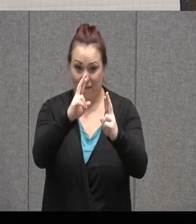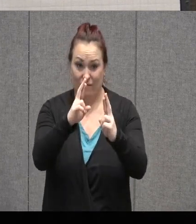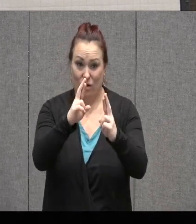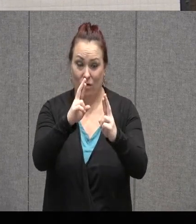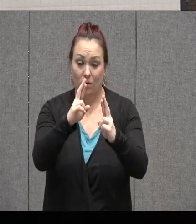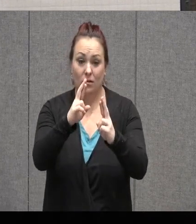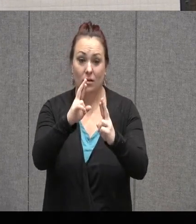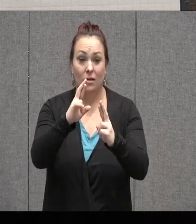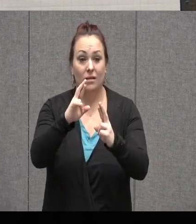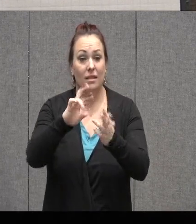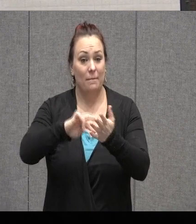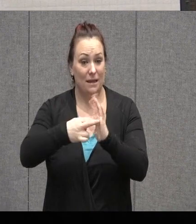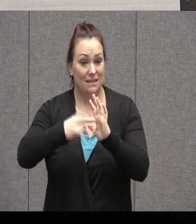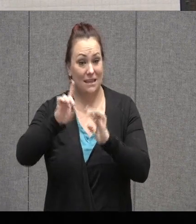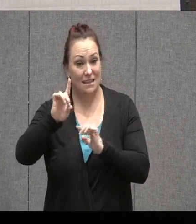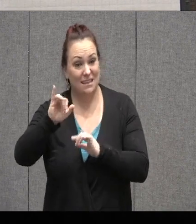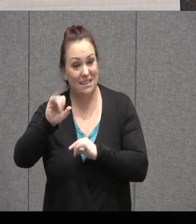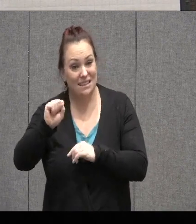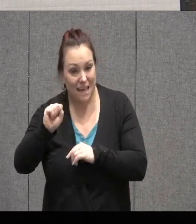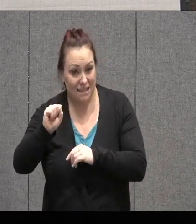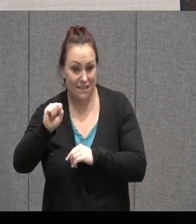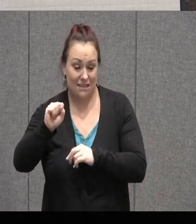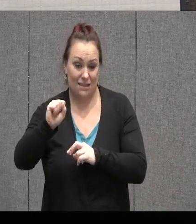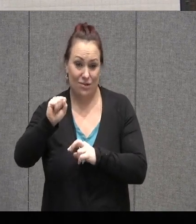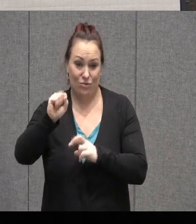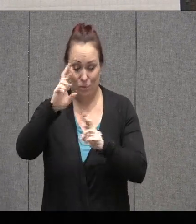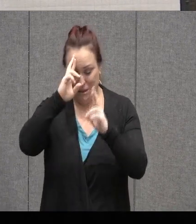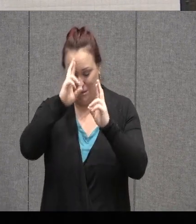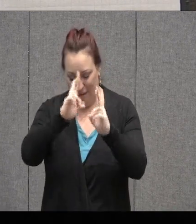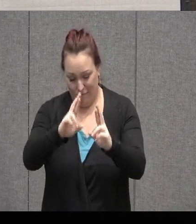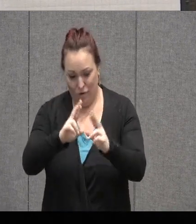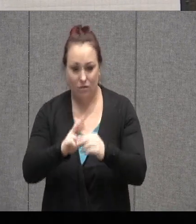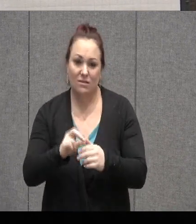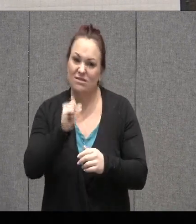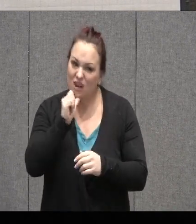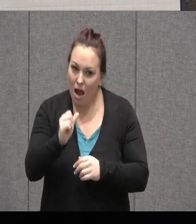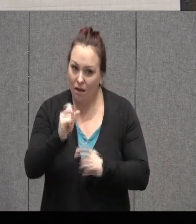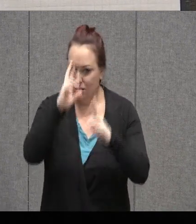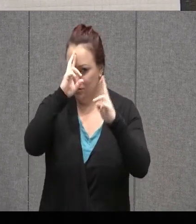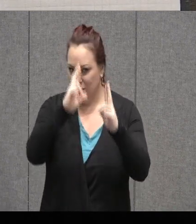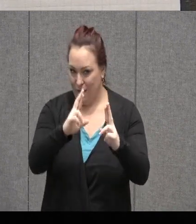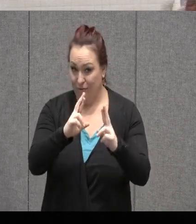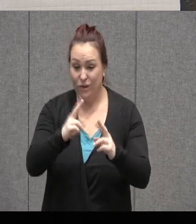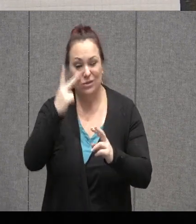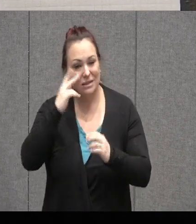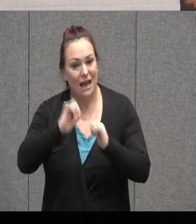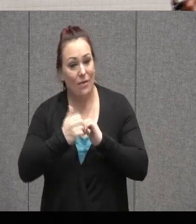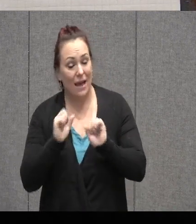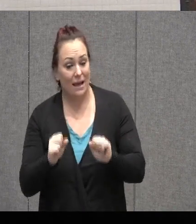are we being respectful? We're not? So, do you see how prefixes can be fun,